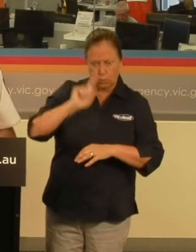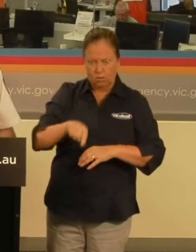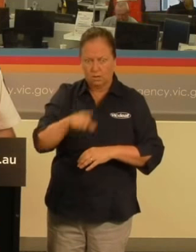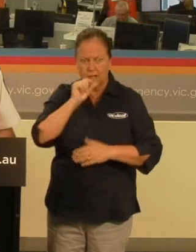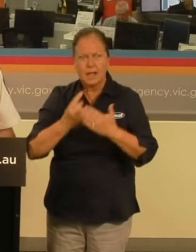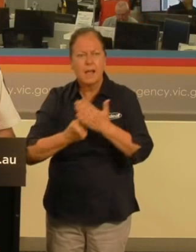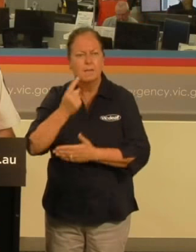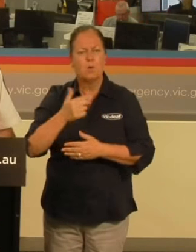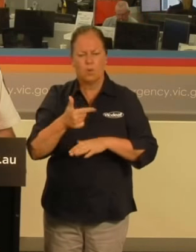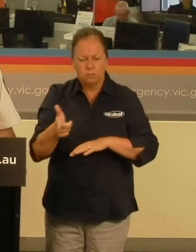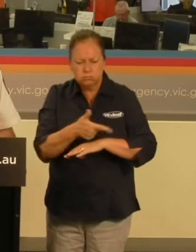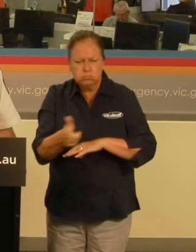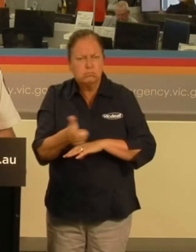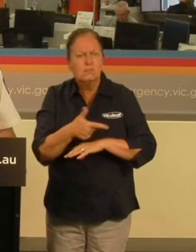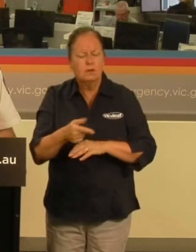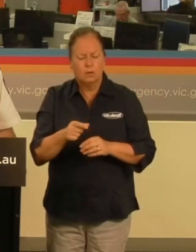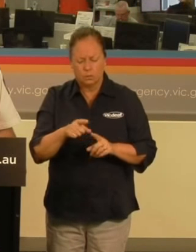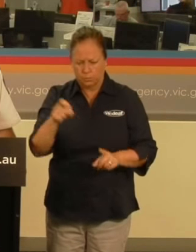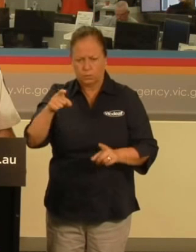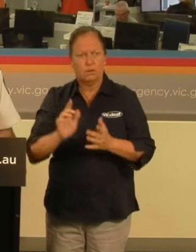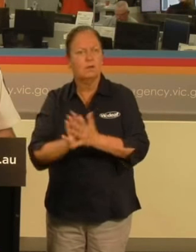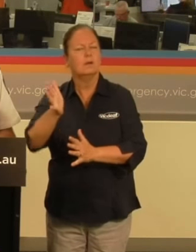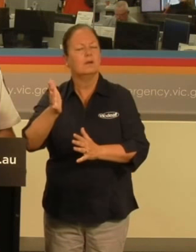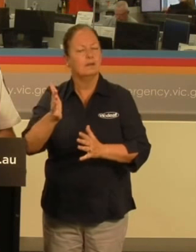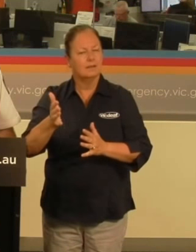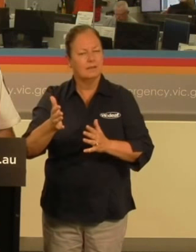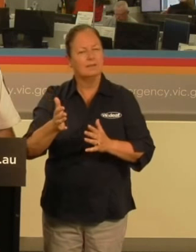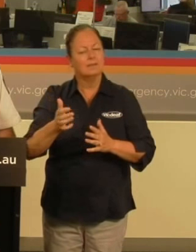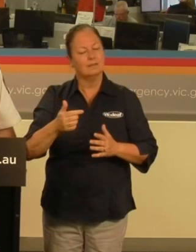the reckless is the one that we'd like to see the prevention of and obviously